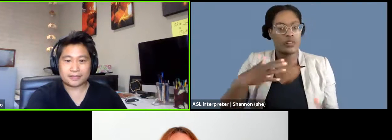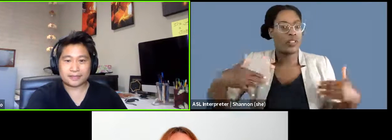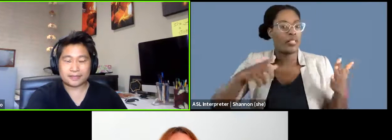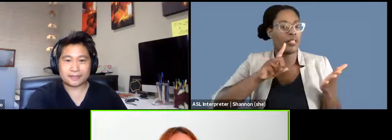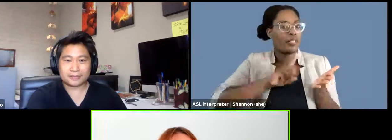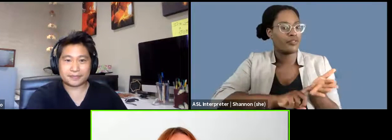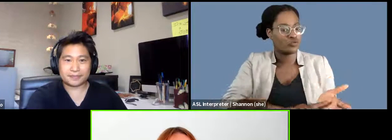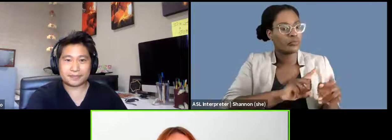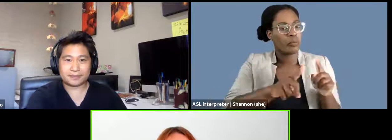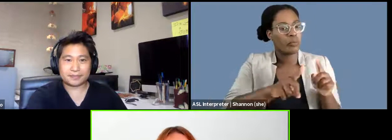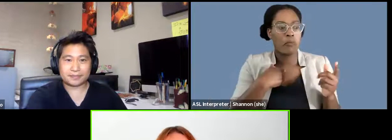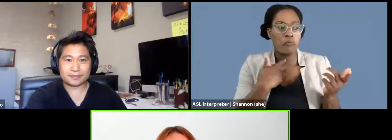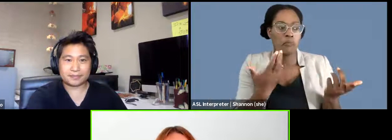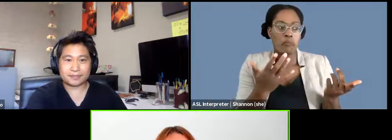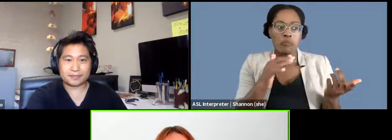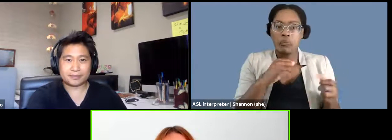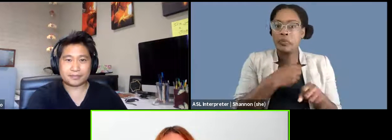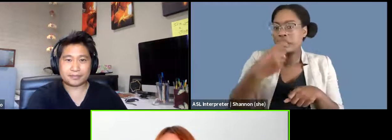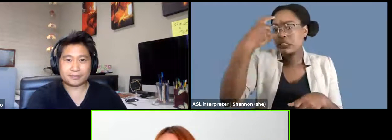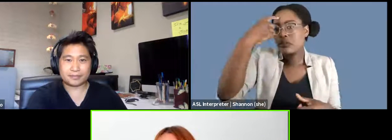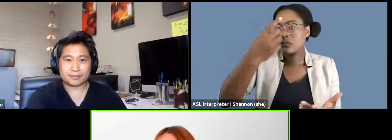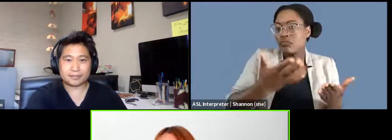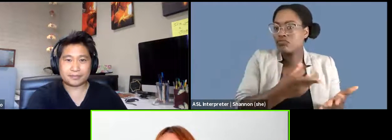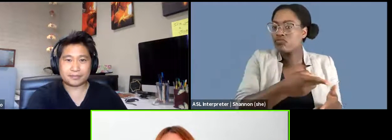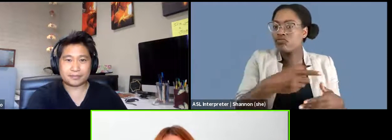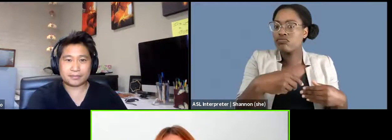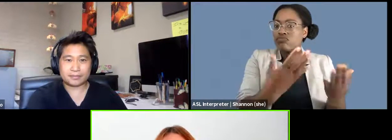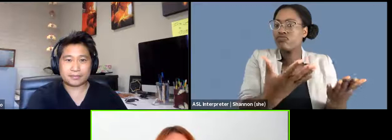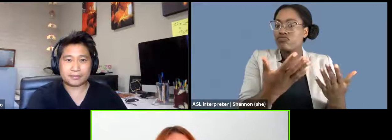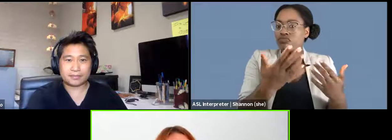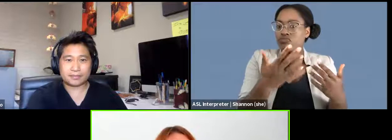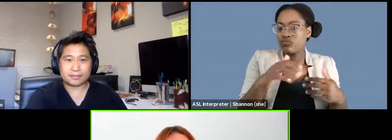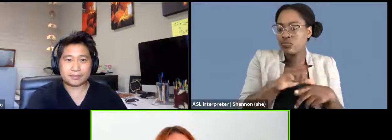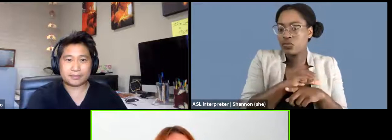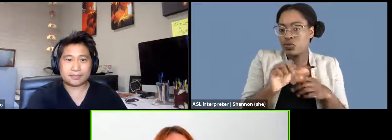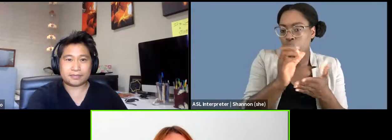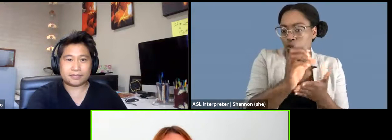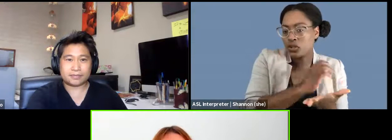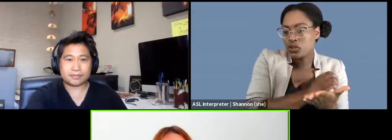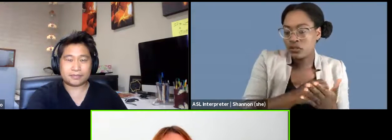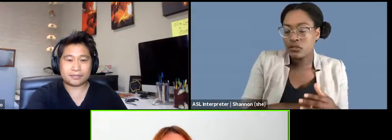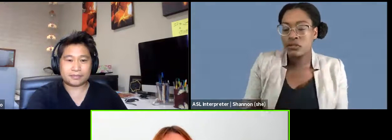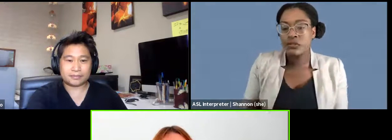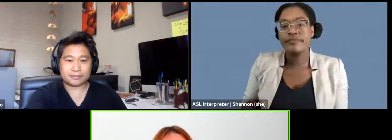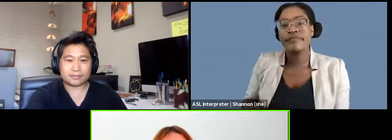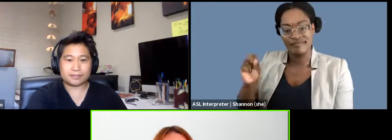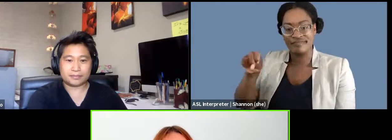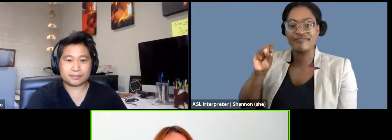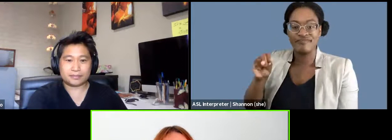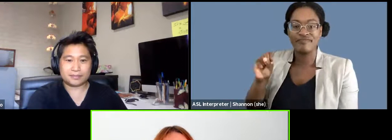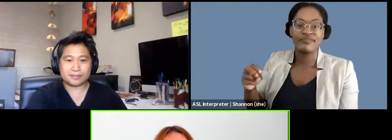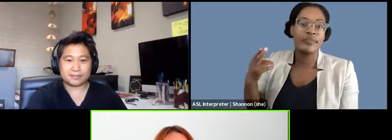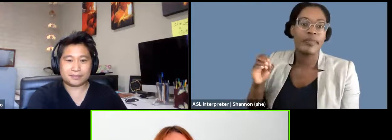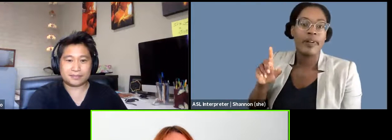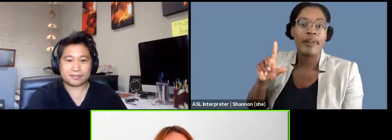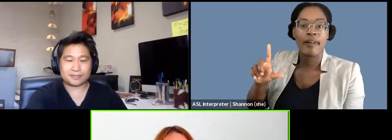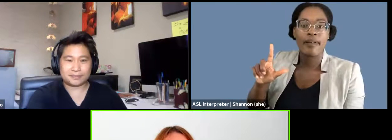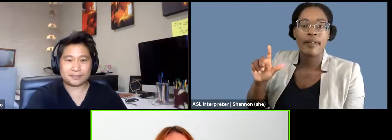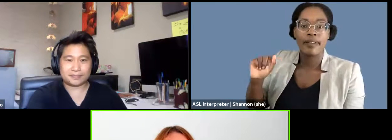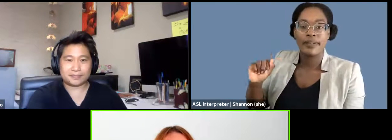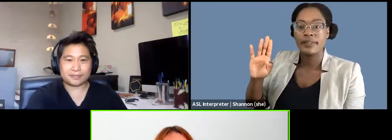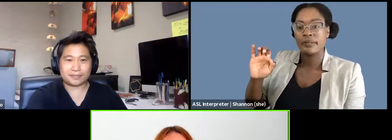We have shared. There is Hollaback! and a couple other organizations too that we shared when